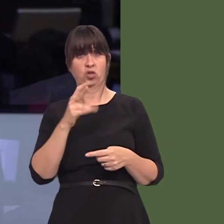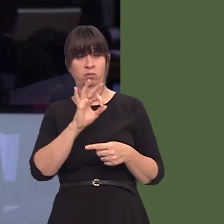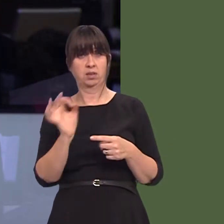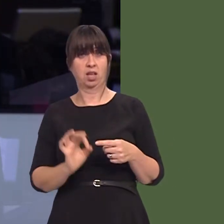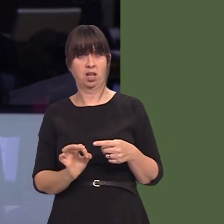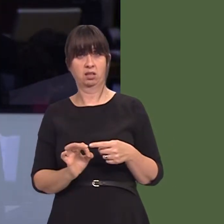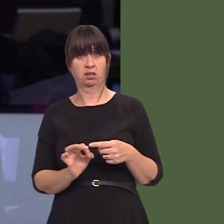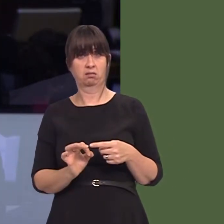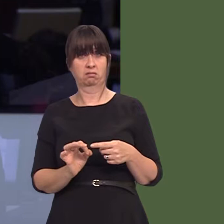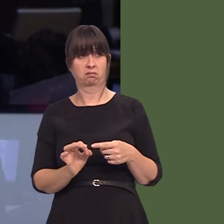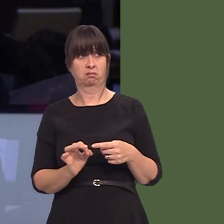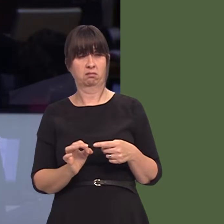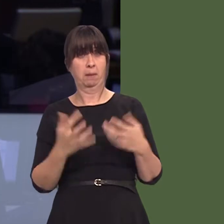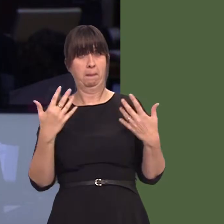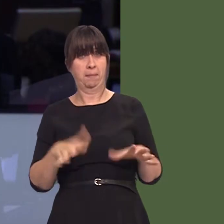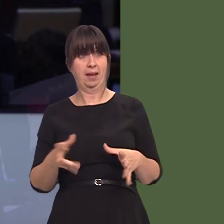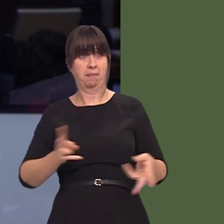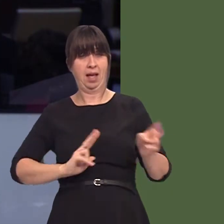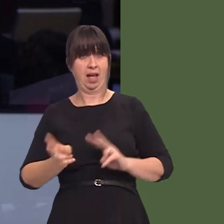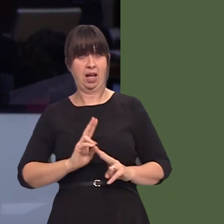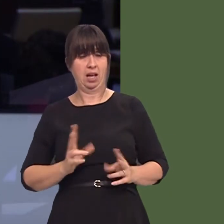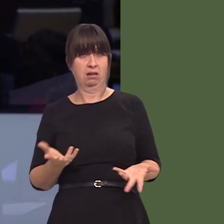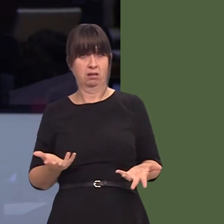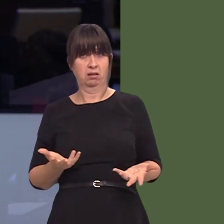And, less than 2 per cent has been repaid.